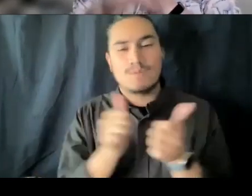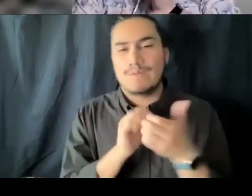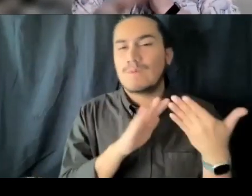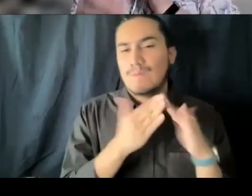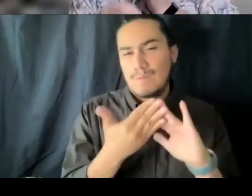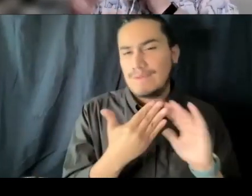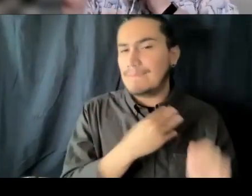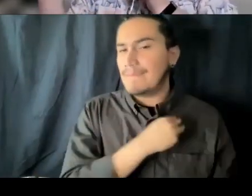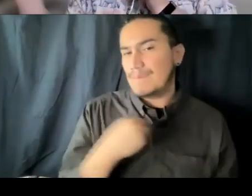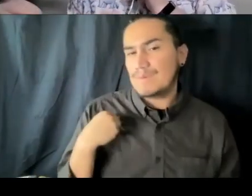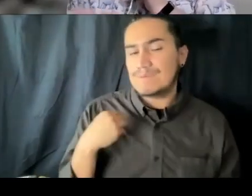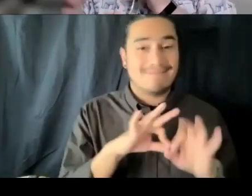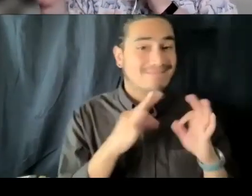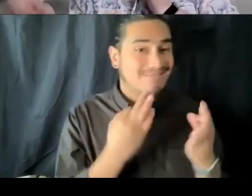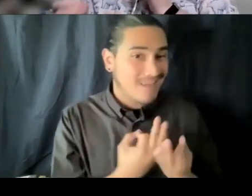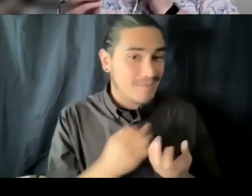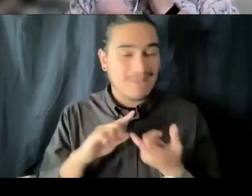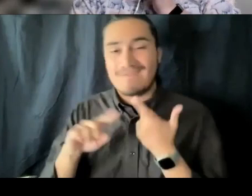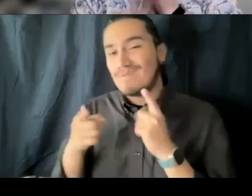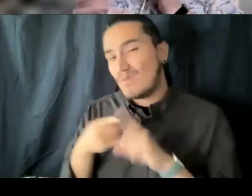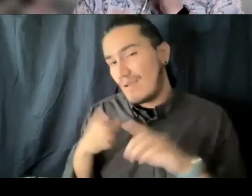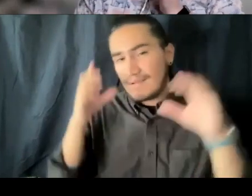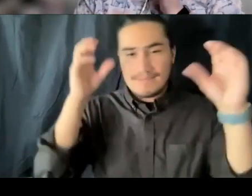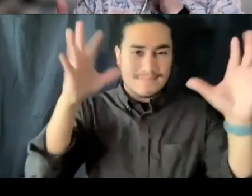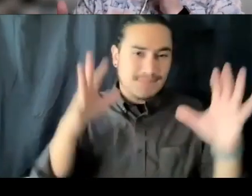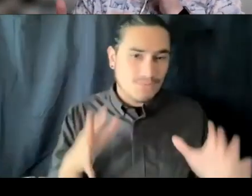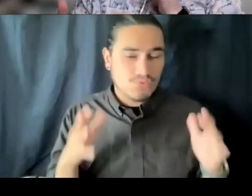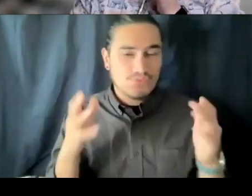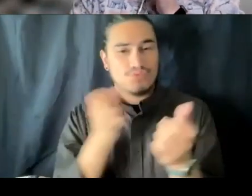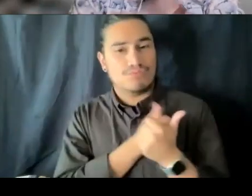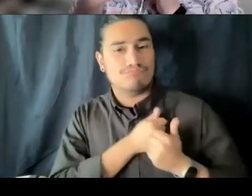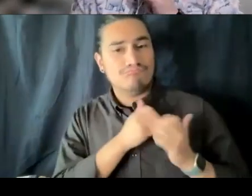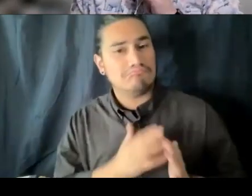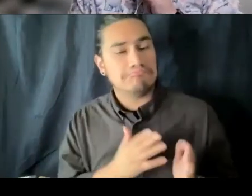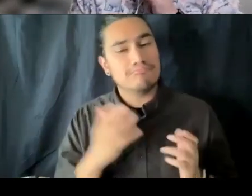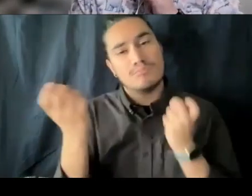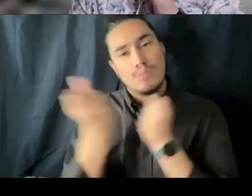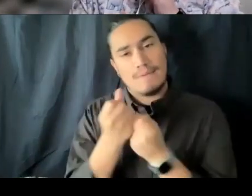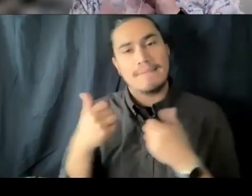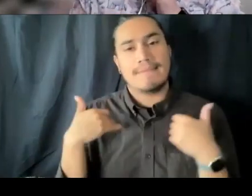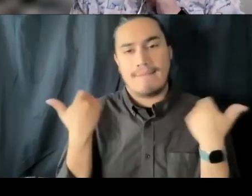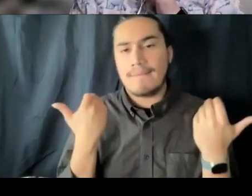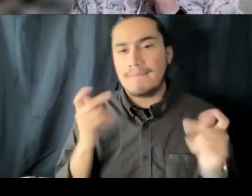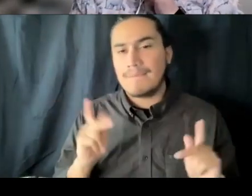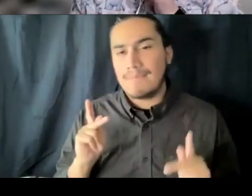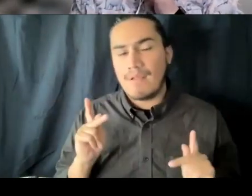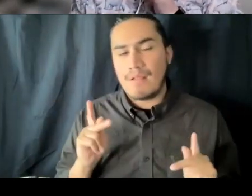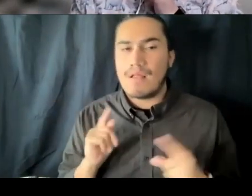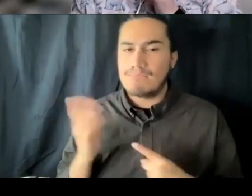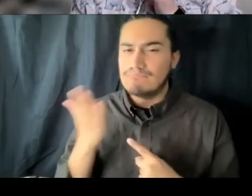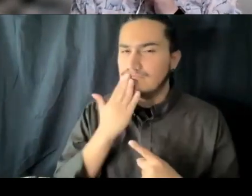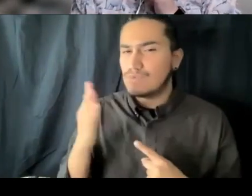so family, friends, teachers, loved ones, supporting young people. The tips, again, are good for all ages.